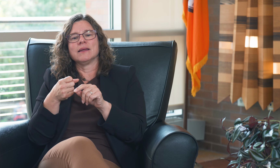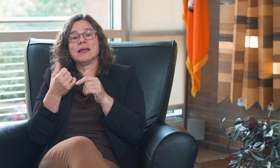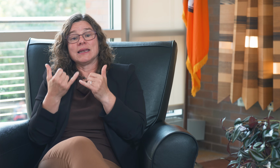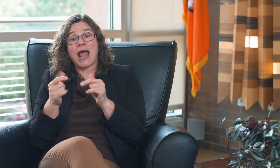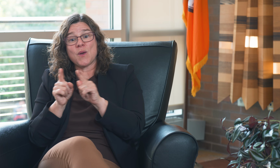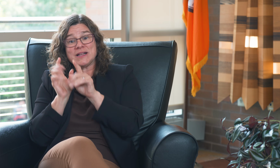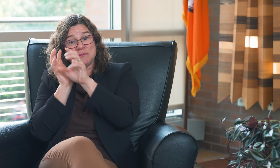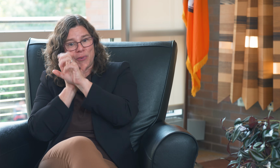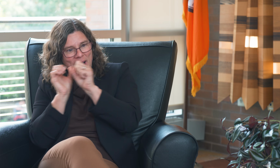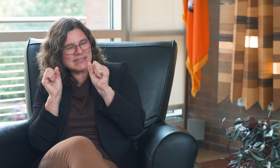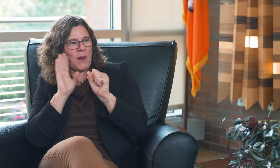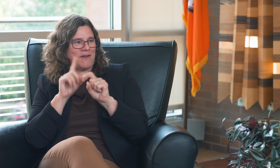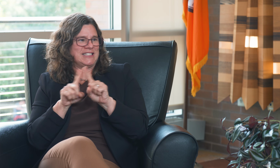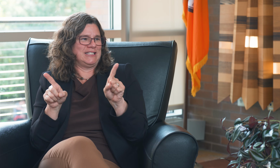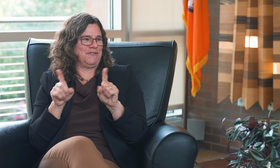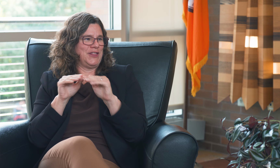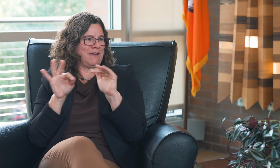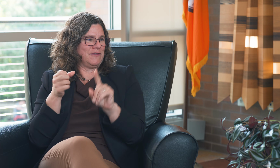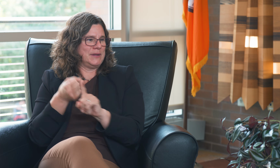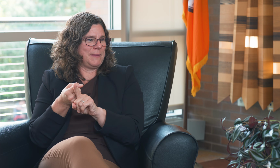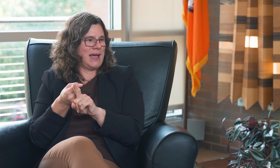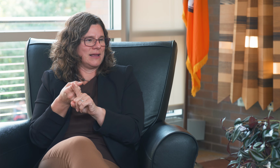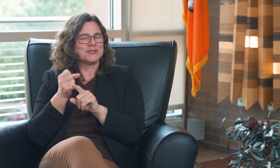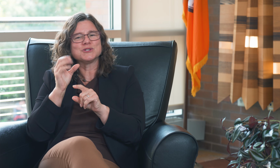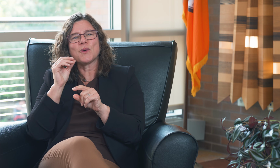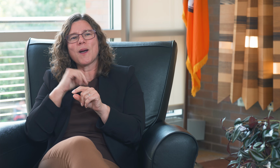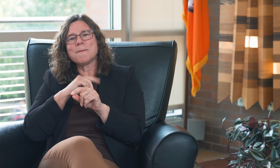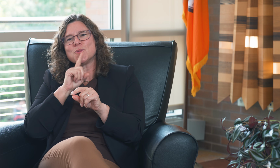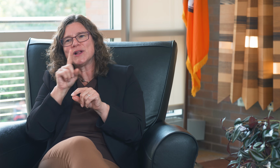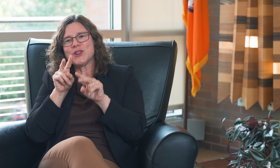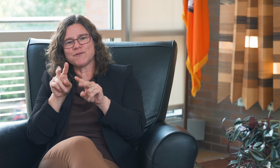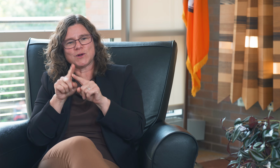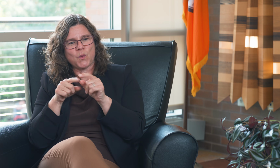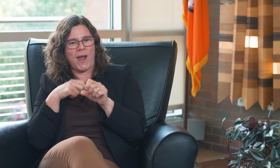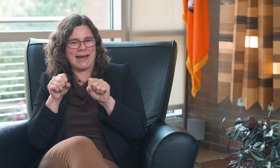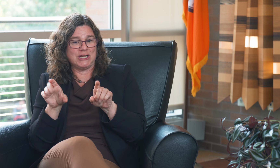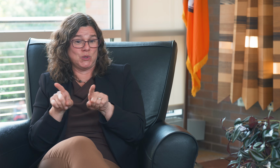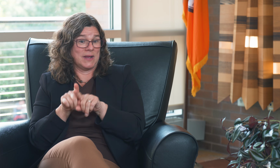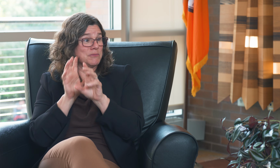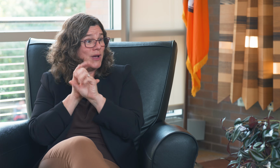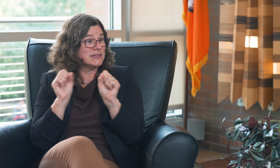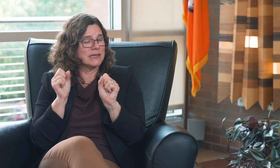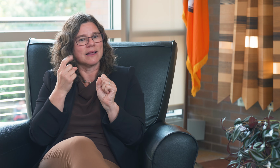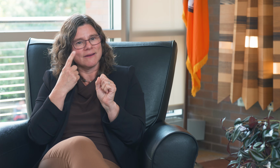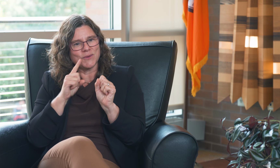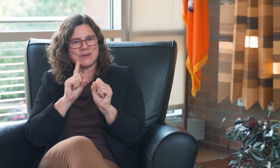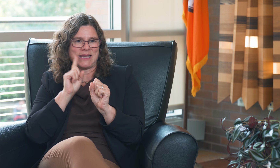And now as president, I'll have an even different level of impact. And I'm really looking forward to what I can do as president